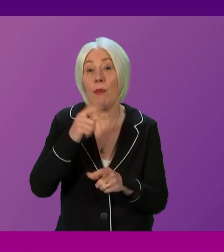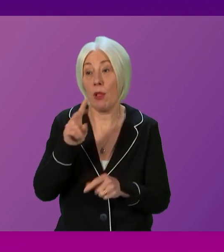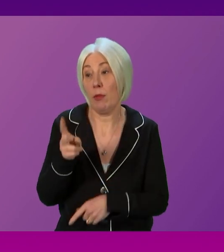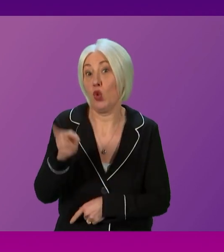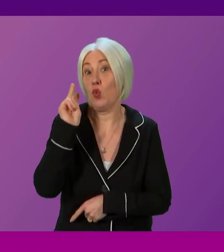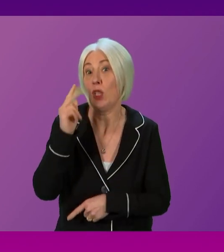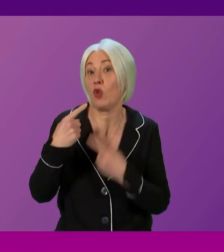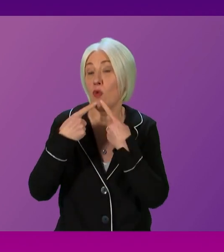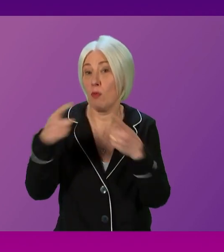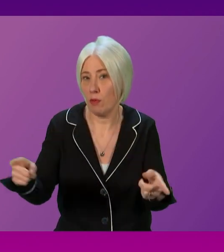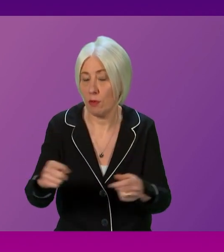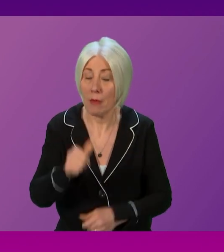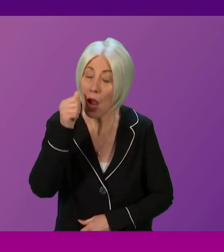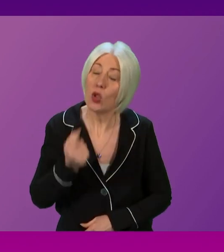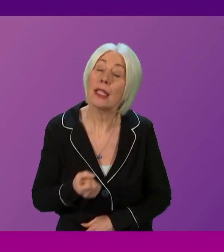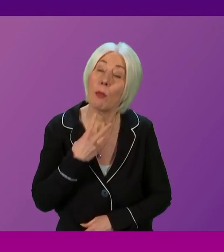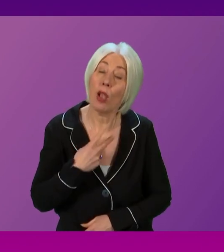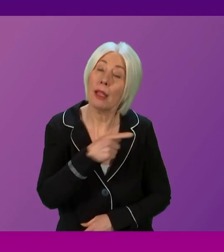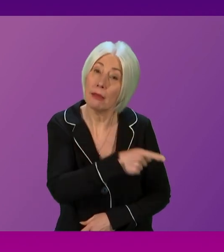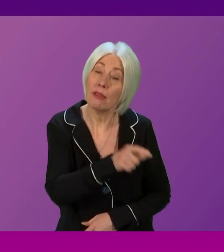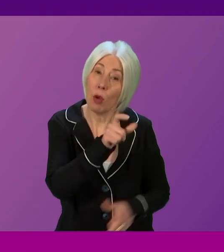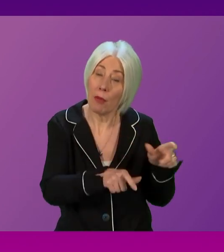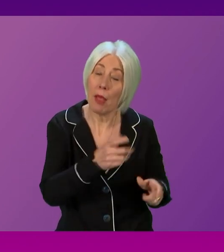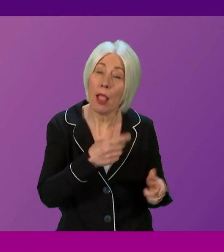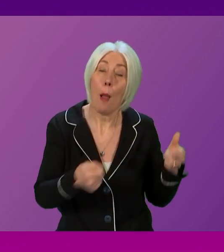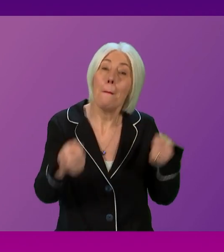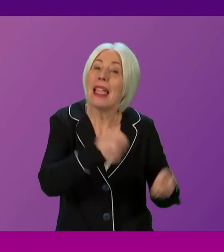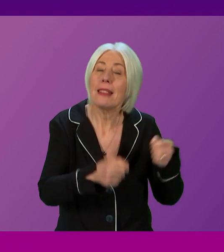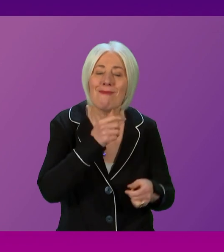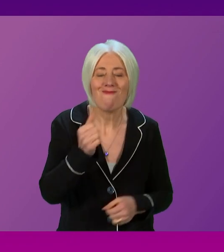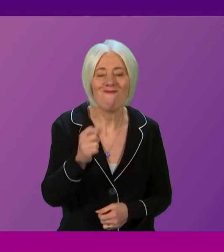I understand the disappointment on the part of the bids that were not successful. It